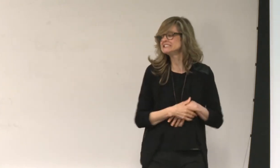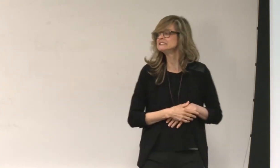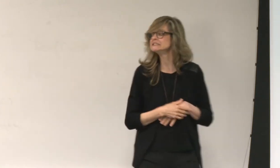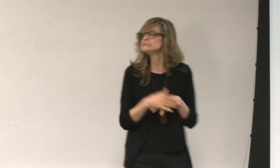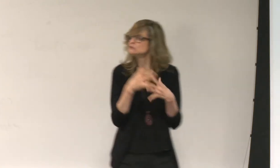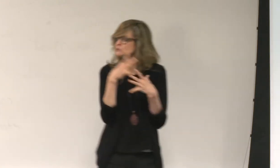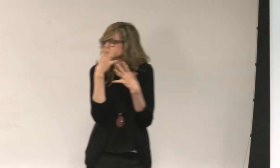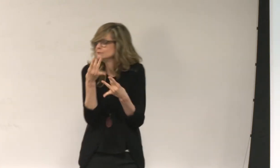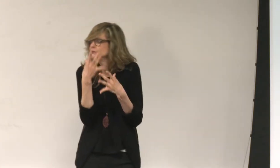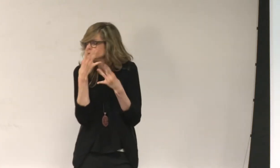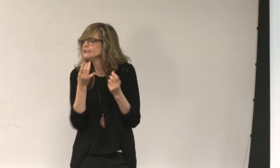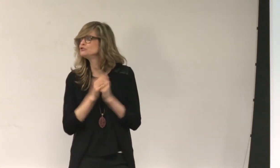THAT WAS INTERESTING WORK.